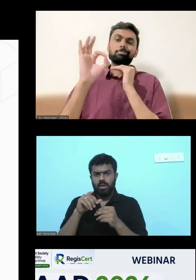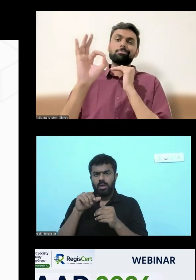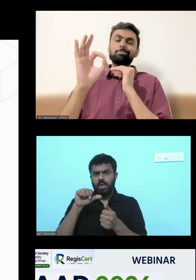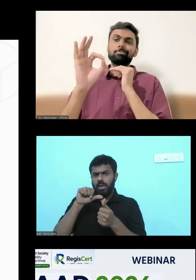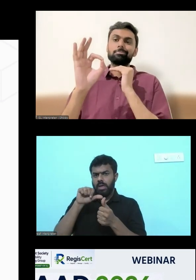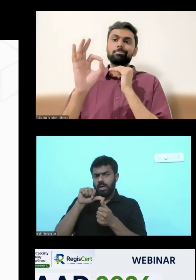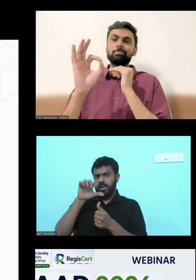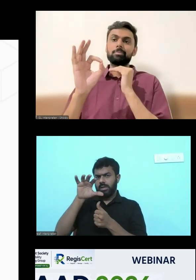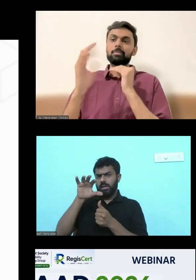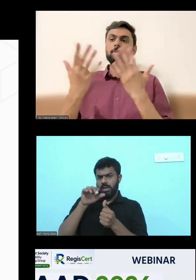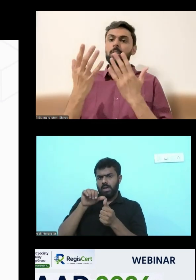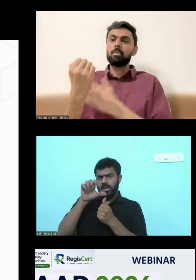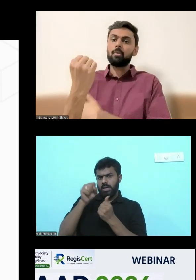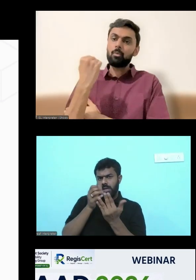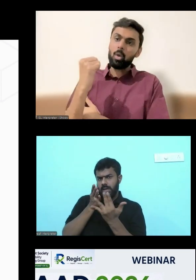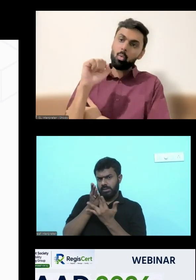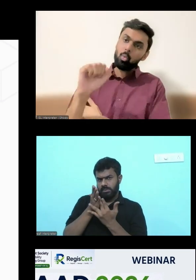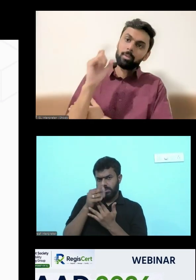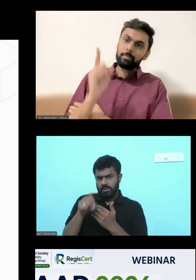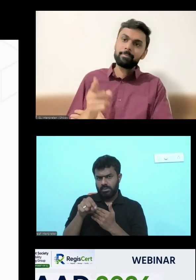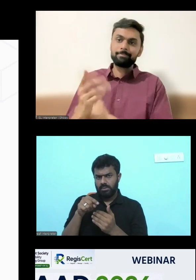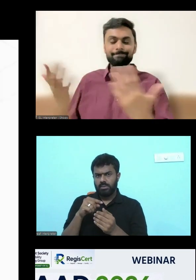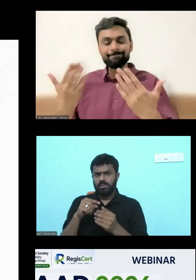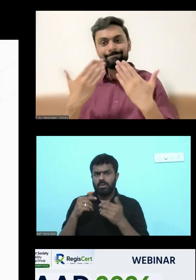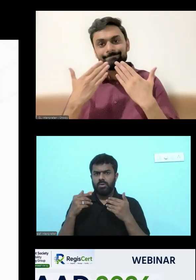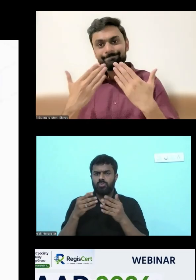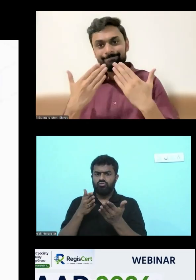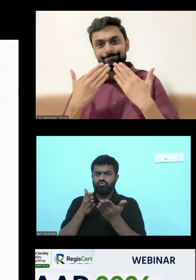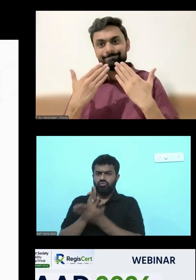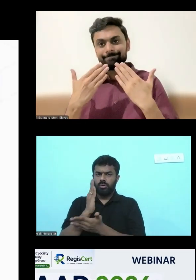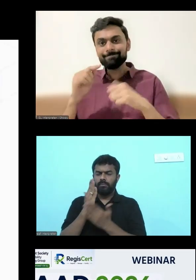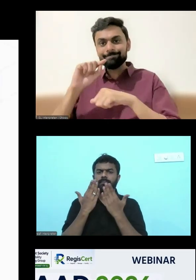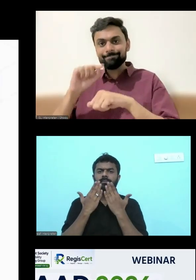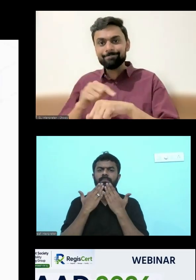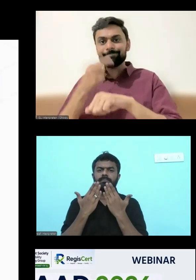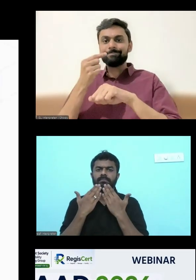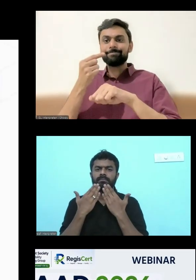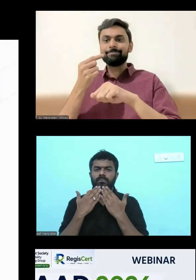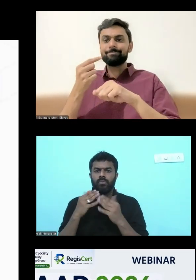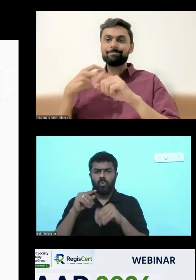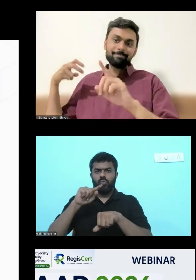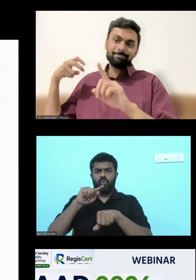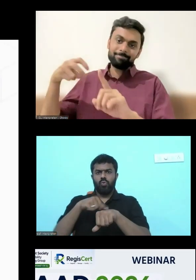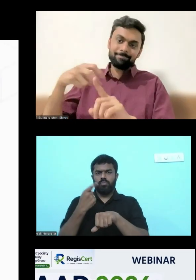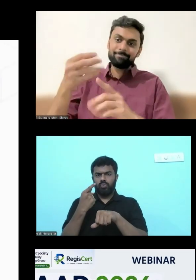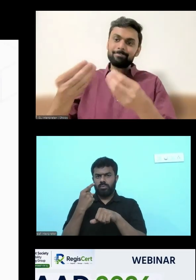fundamental and thank you for this wonderful, wonderful journey and providing me this platform